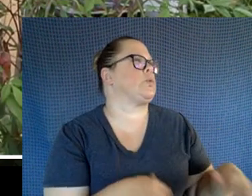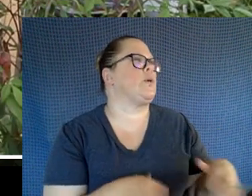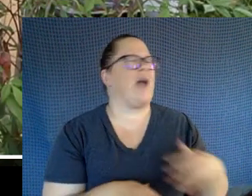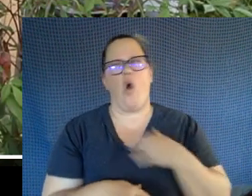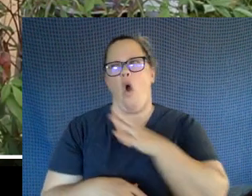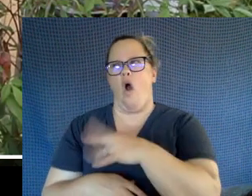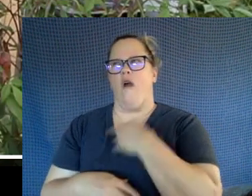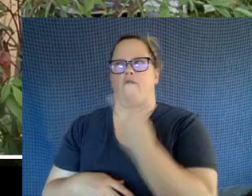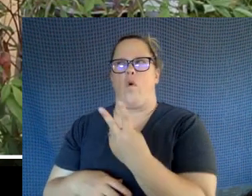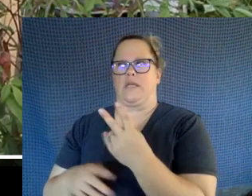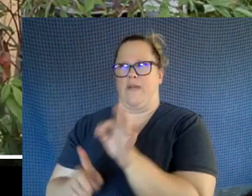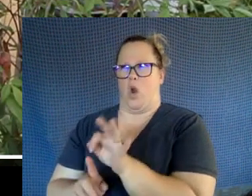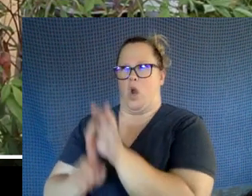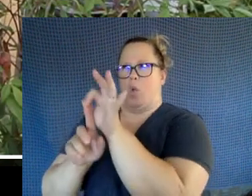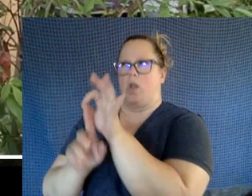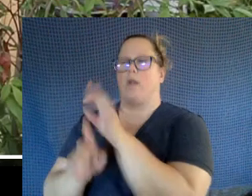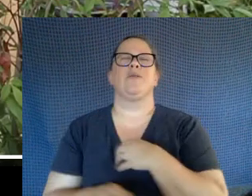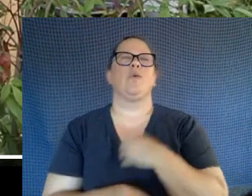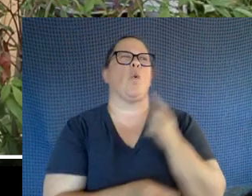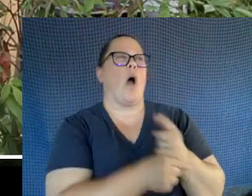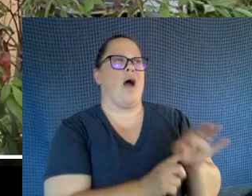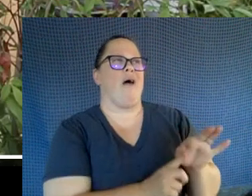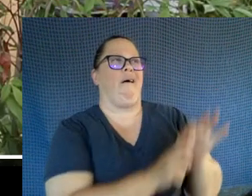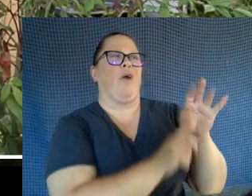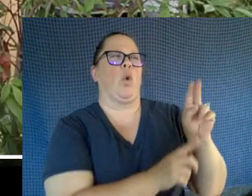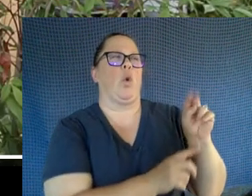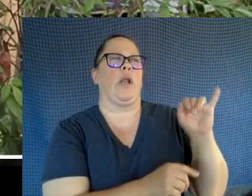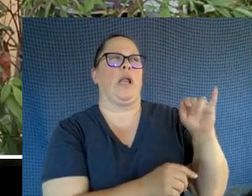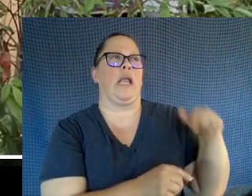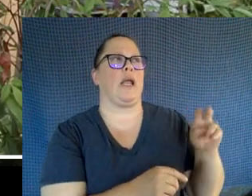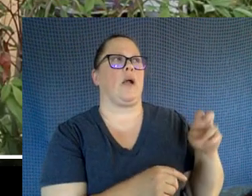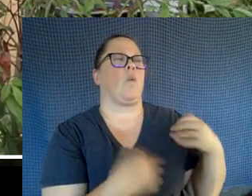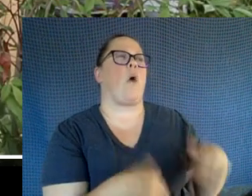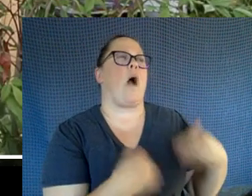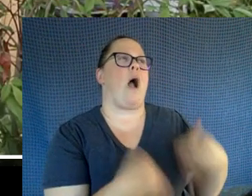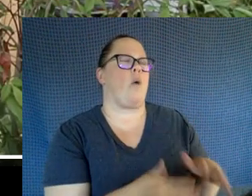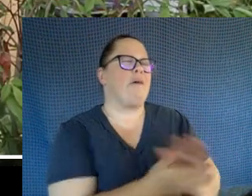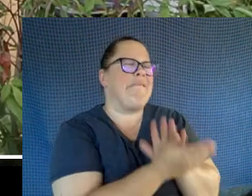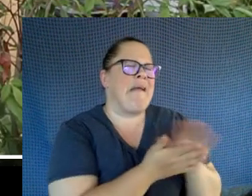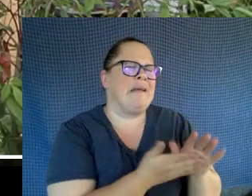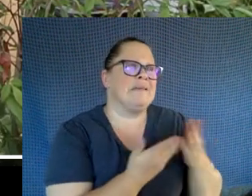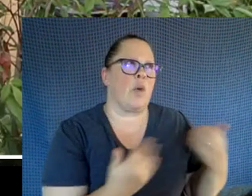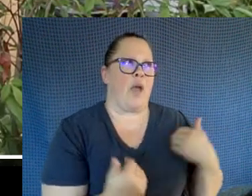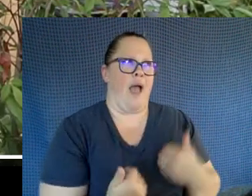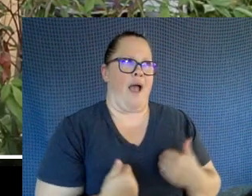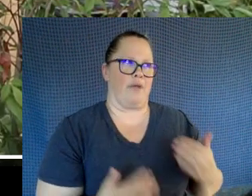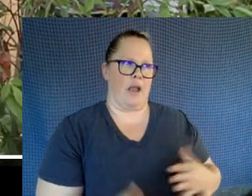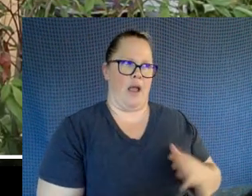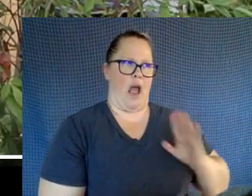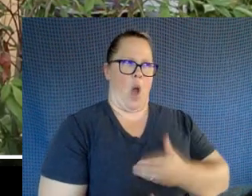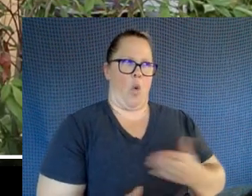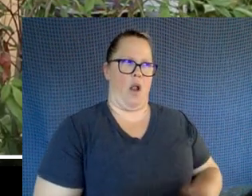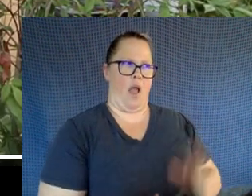Oh what a treasure that we have in our library. Thank you I'm gonna give you this back. I'm gonna share just a couple little art